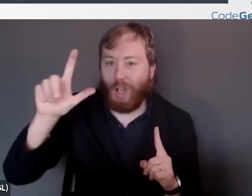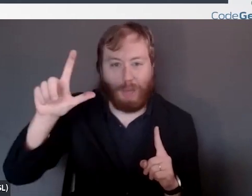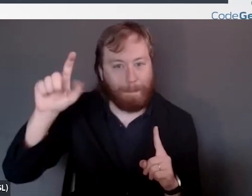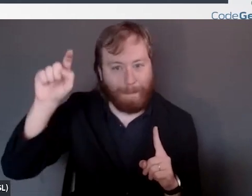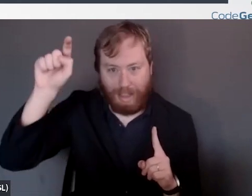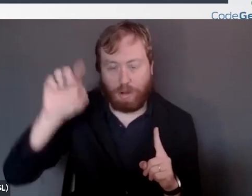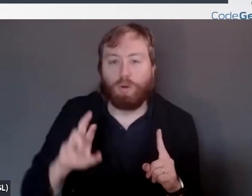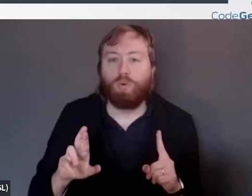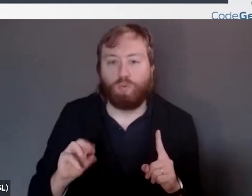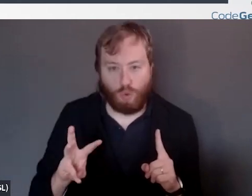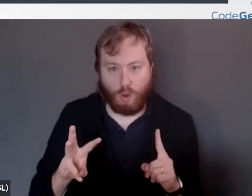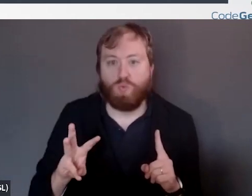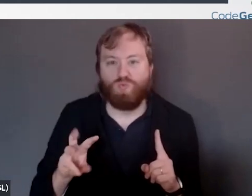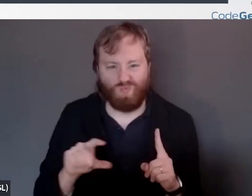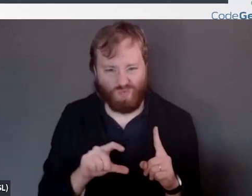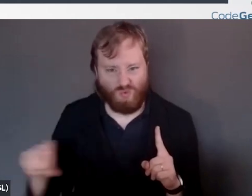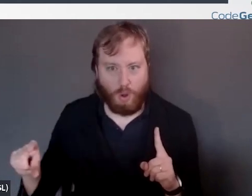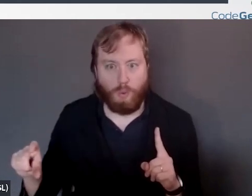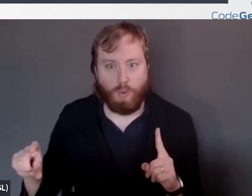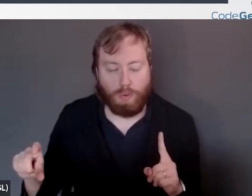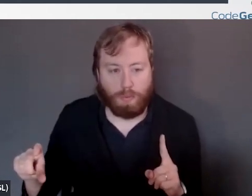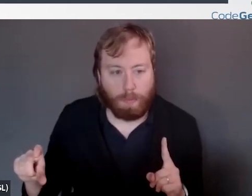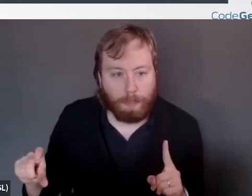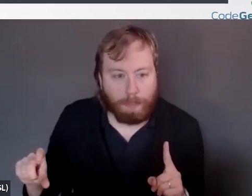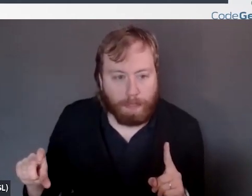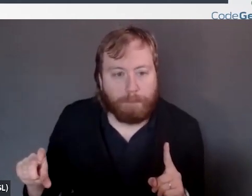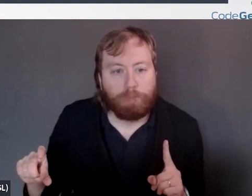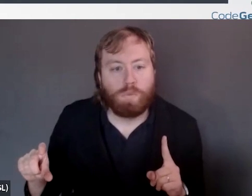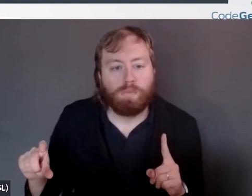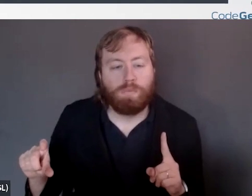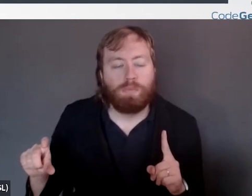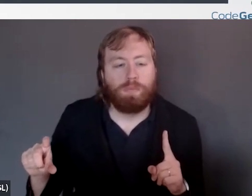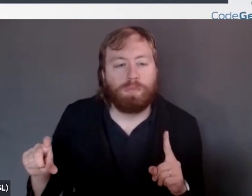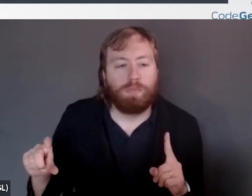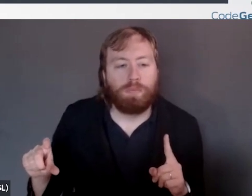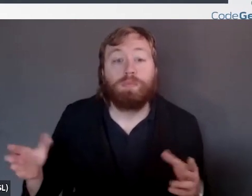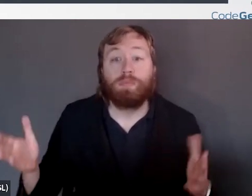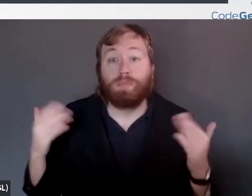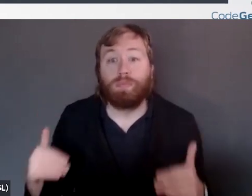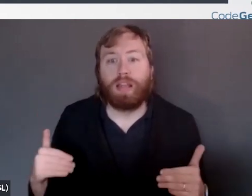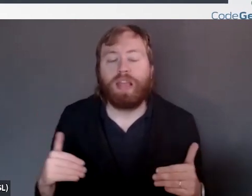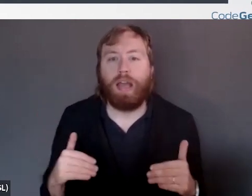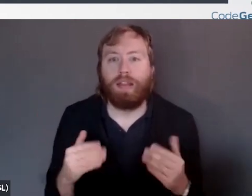and the data elements are indicated by a TD tag in square brackets,